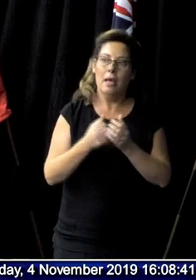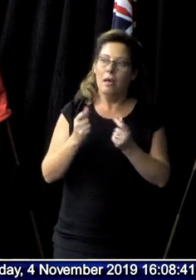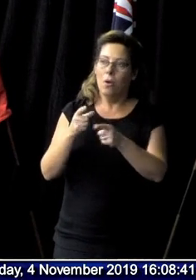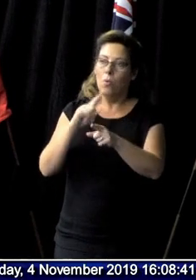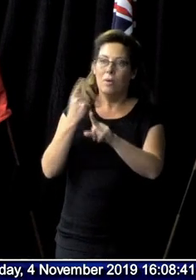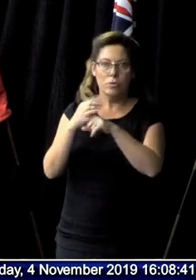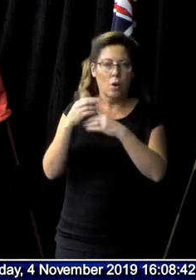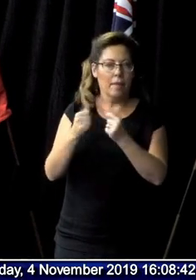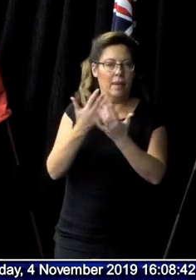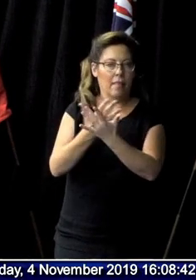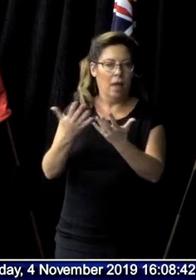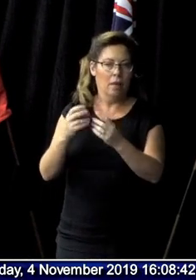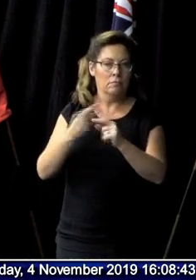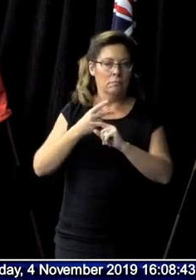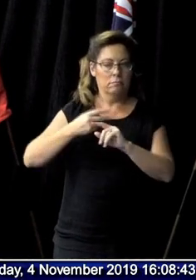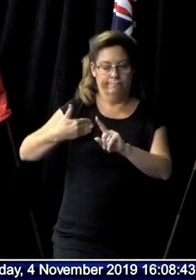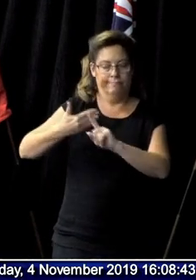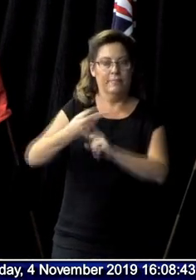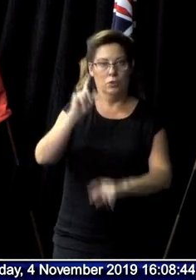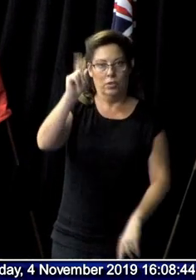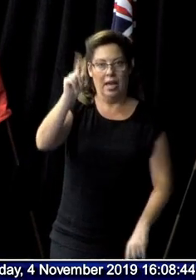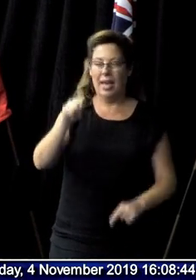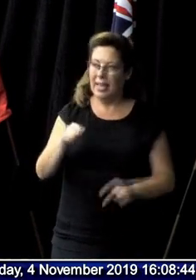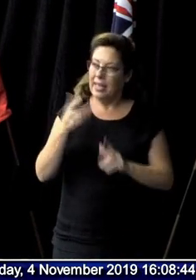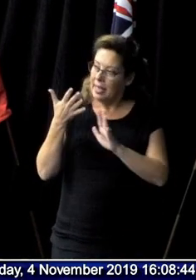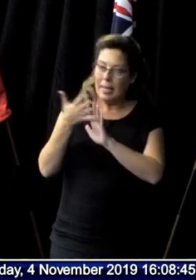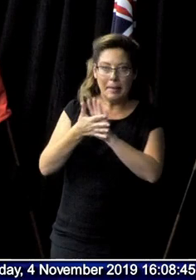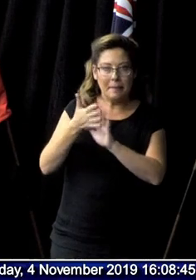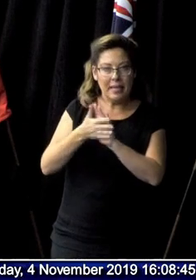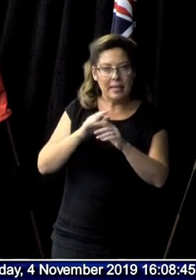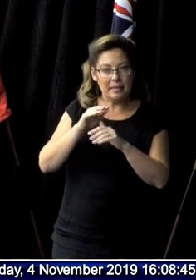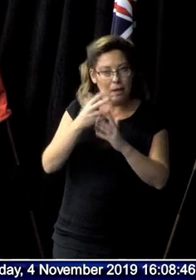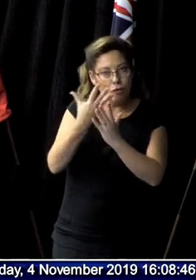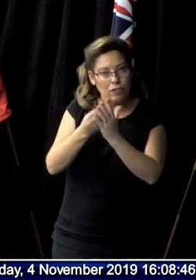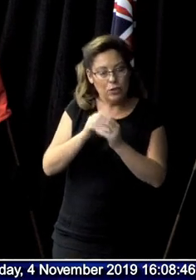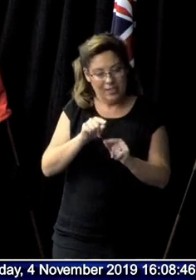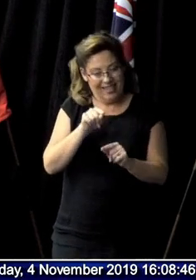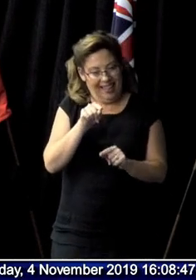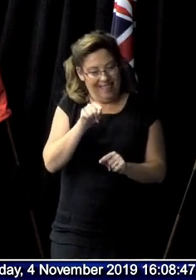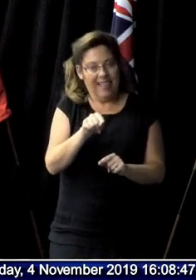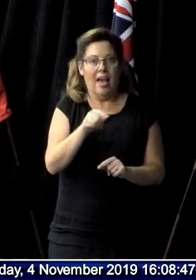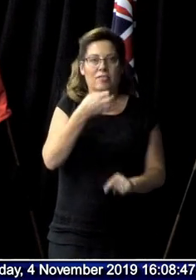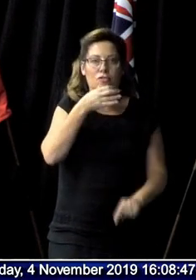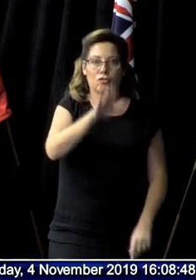Is really that, in essence, what that child needs. So it’s a child-centred approach? Yes.